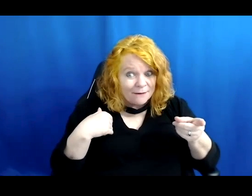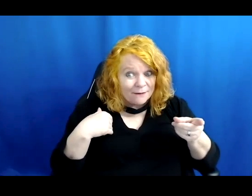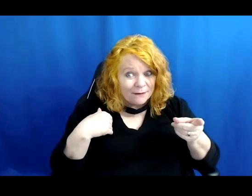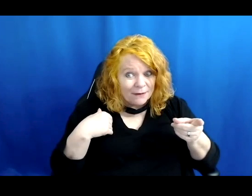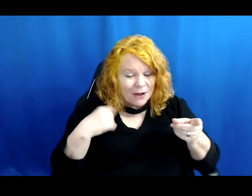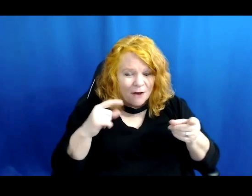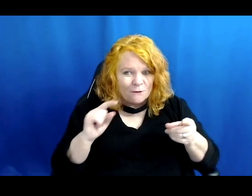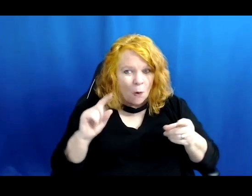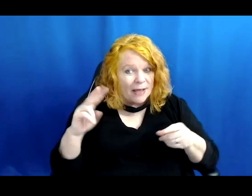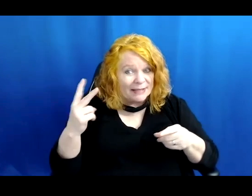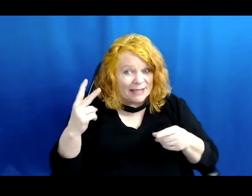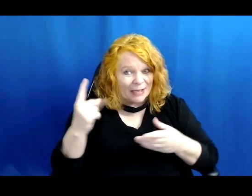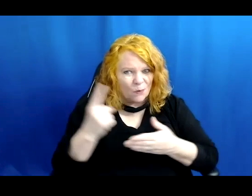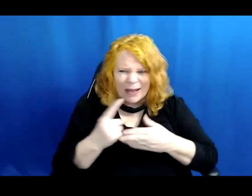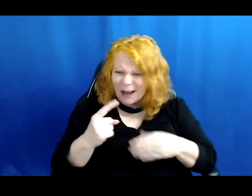Gosh, the time flies. There we go.